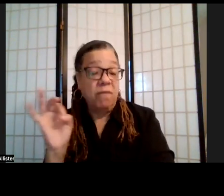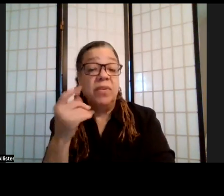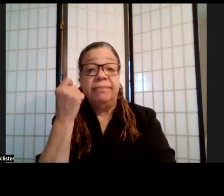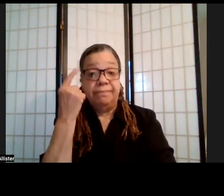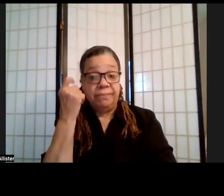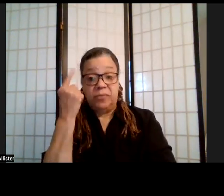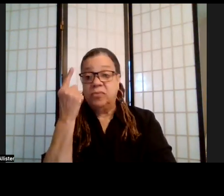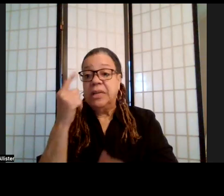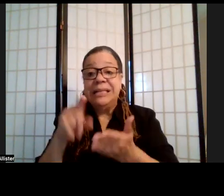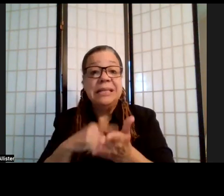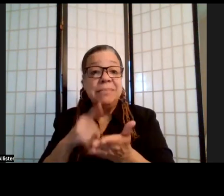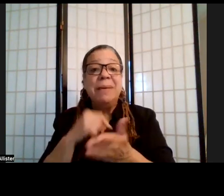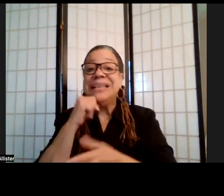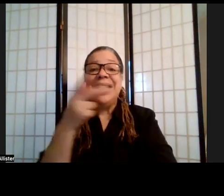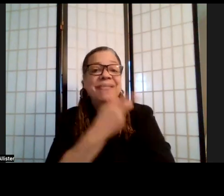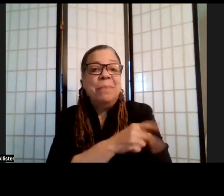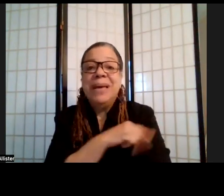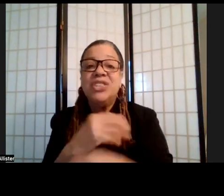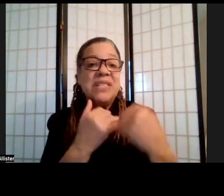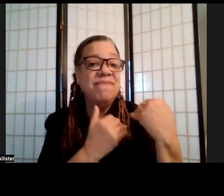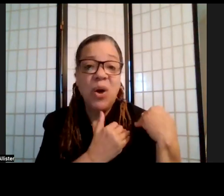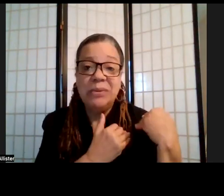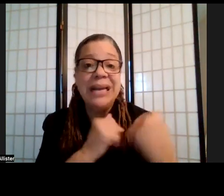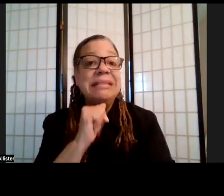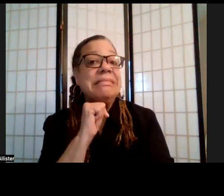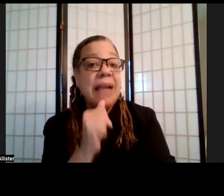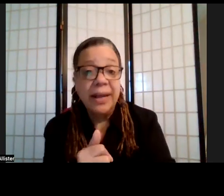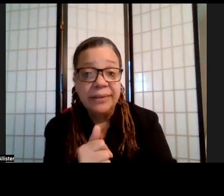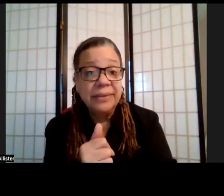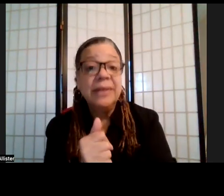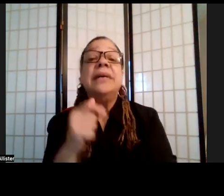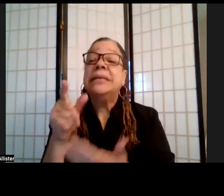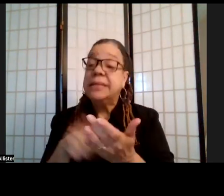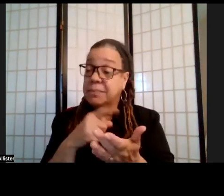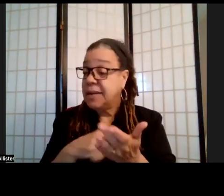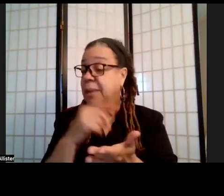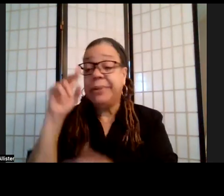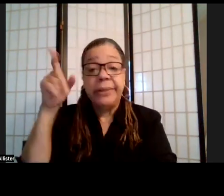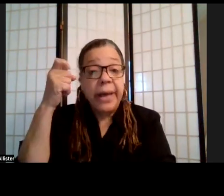it is not the patient's fault, sometimes it is the fault of the pharmaceutical companies and the governments that should be regulating them.